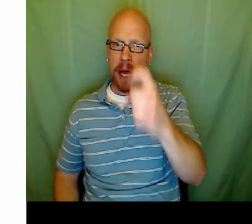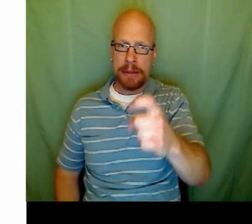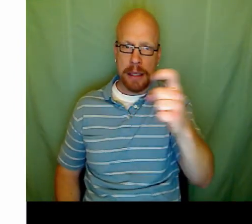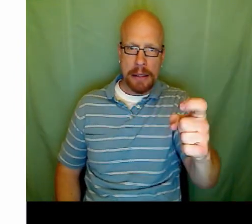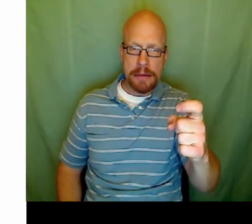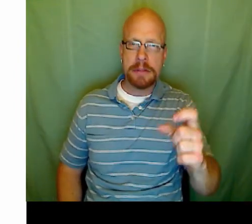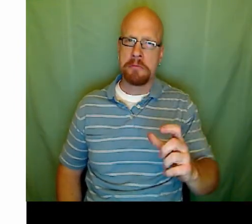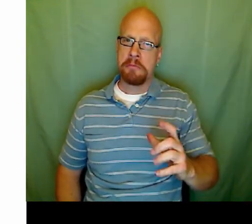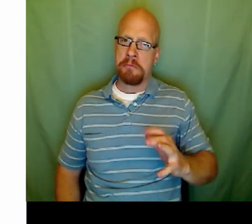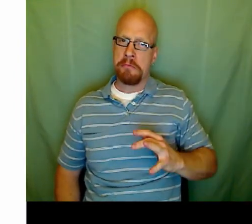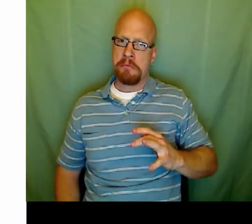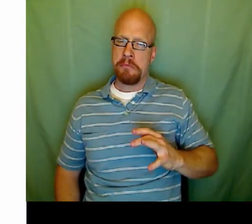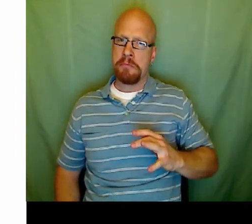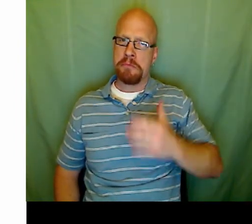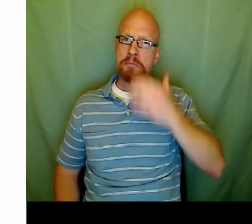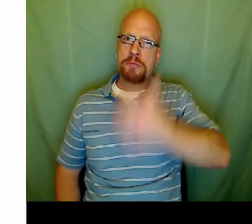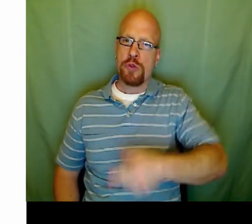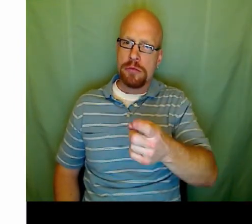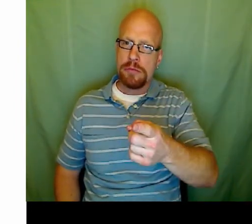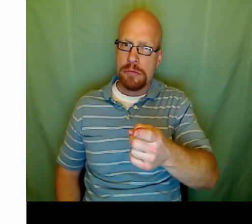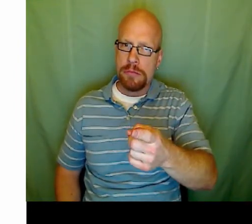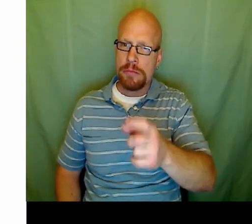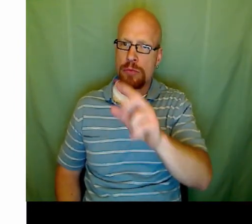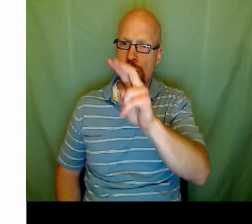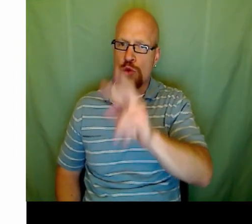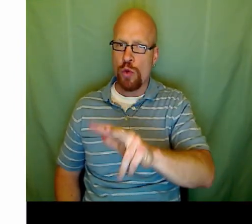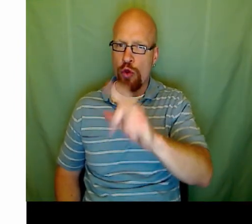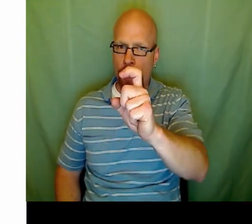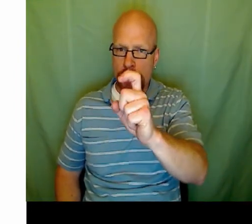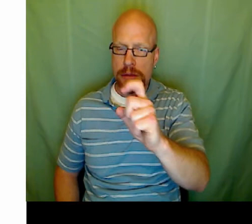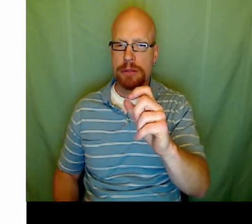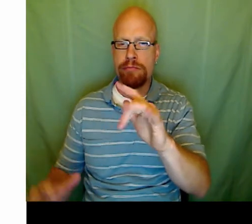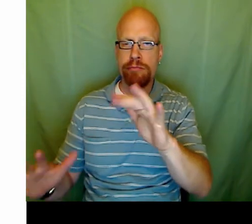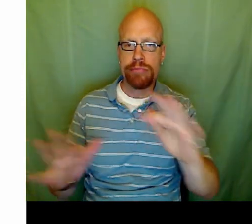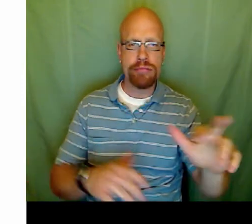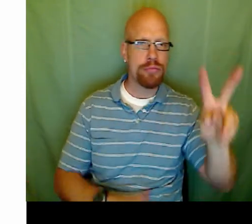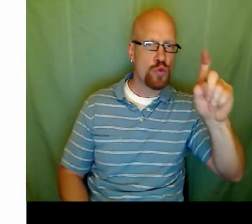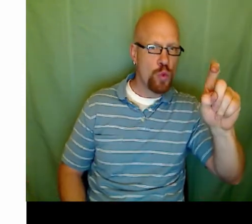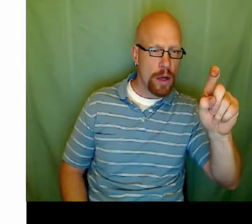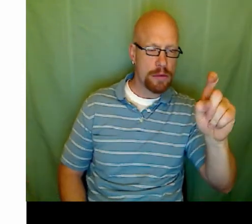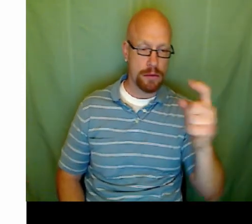of the equation the first one. So now we have one equation and one variable.